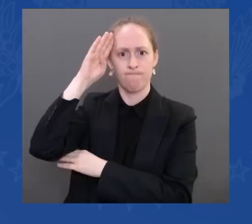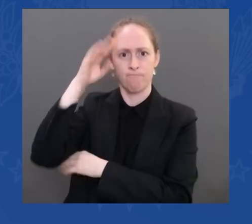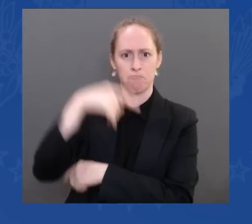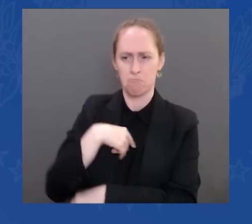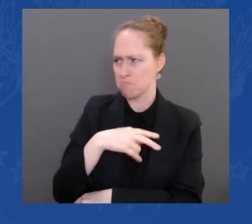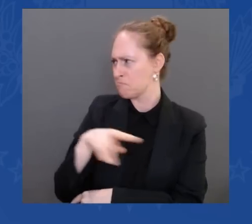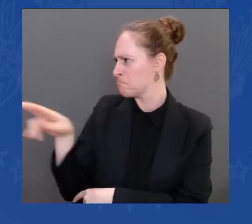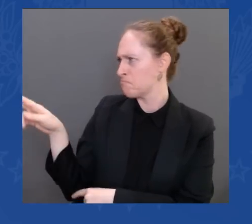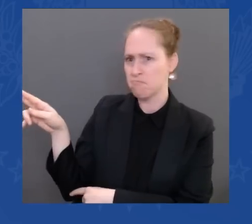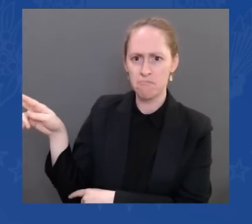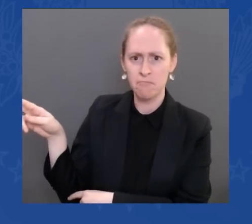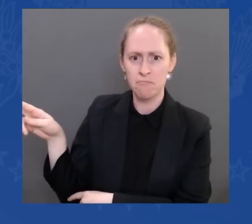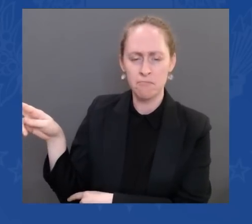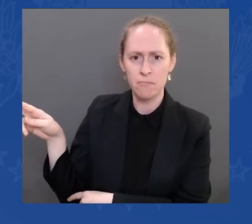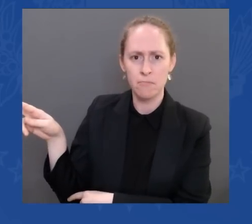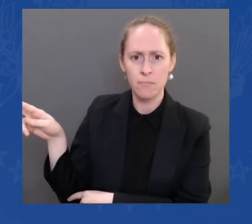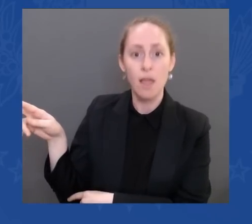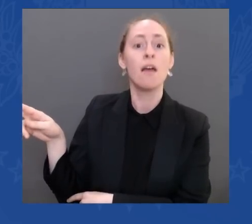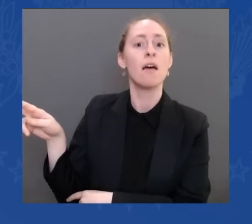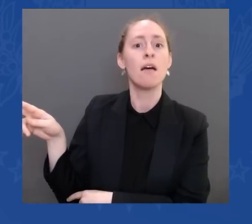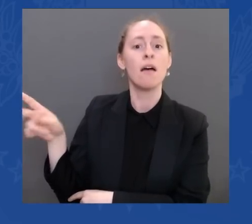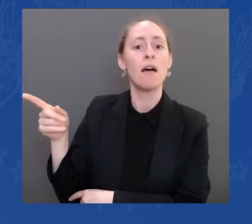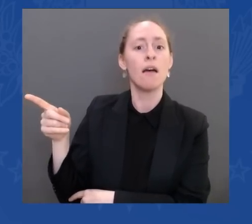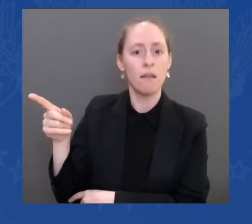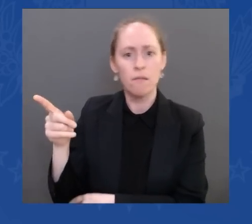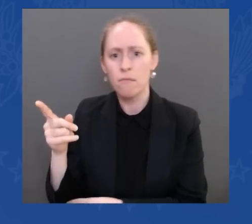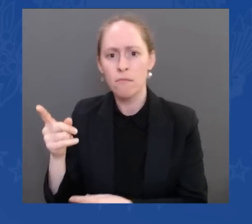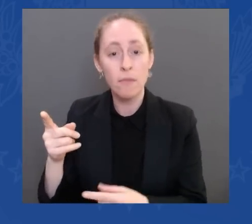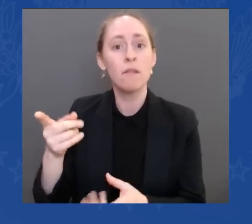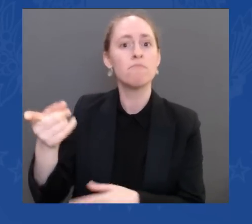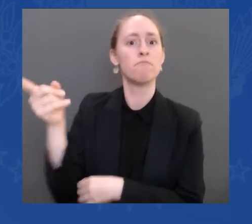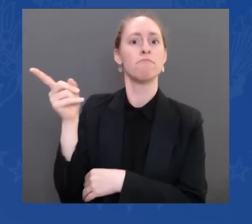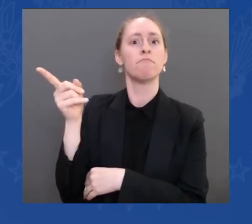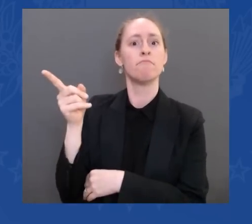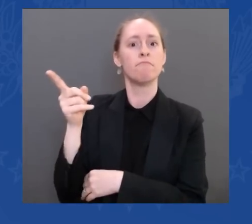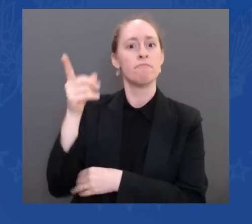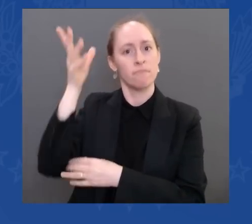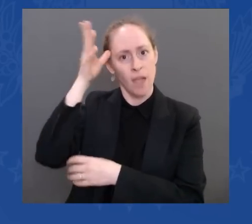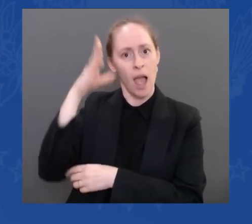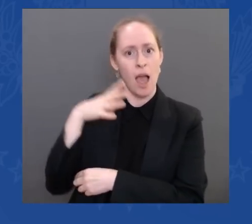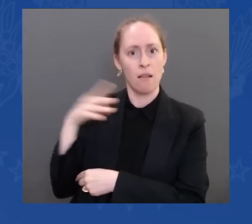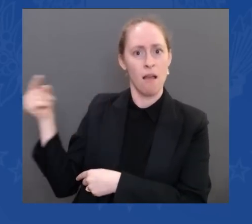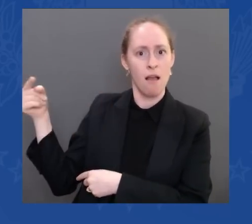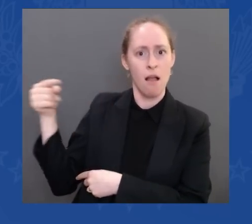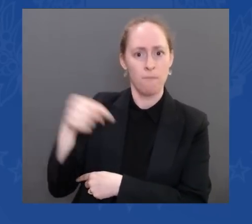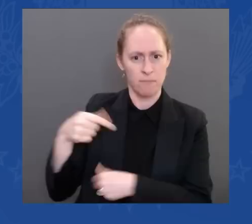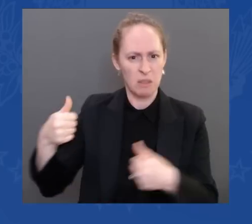in a wheelchair, being wheeled by his son who -- big guy -- looked like Hoss Cartwright -- and his --